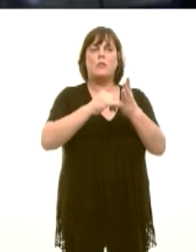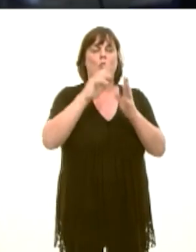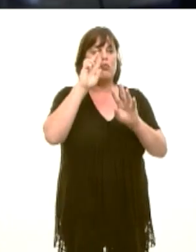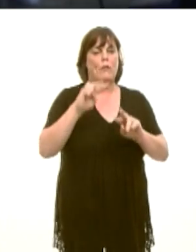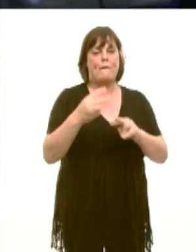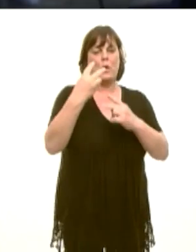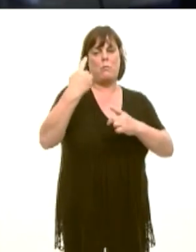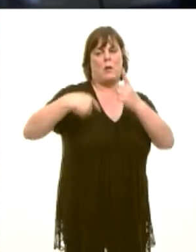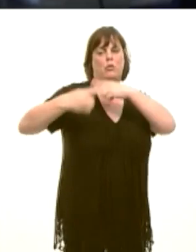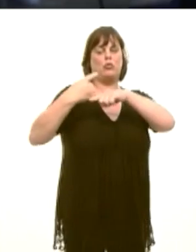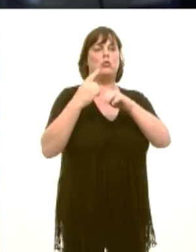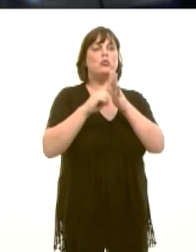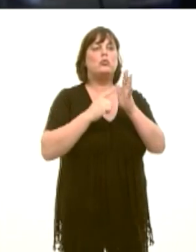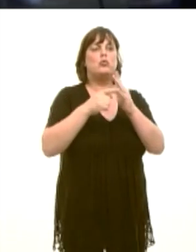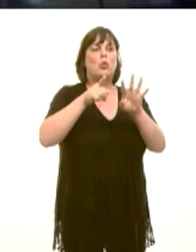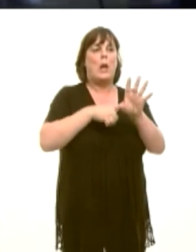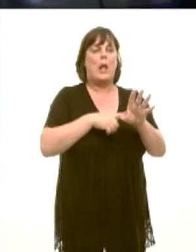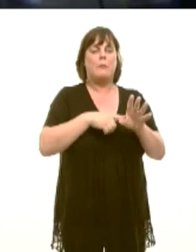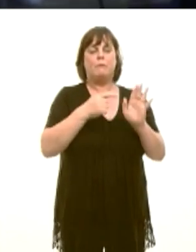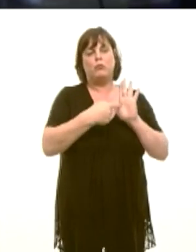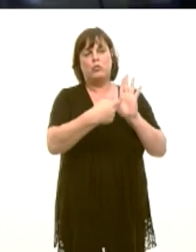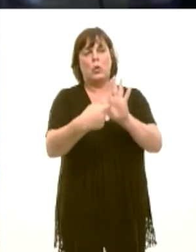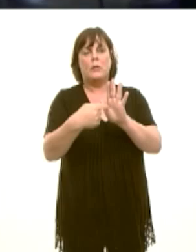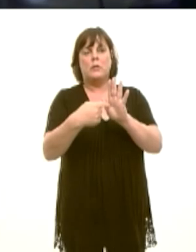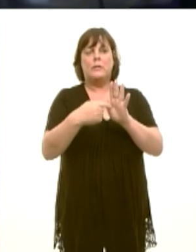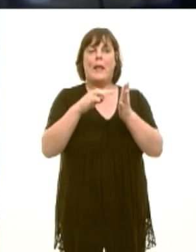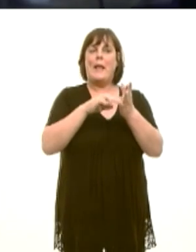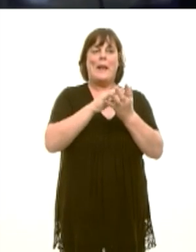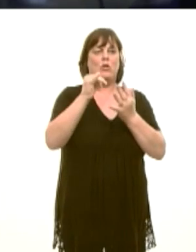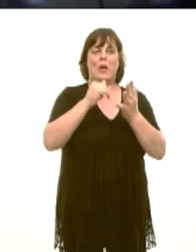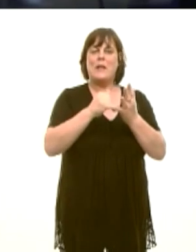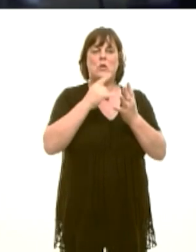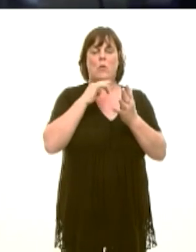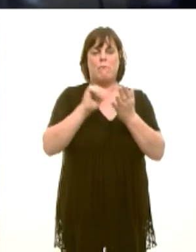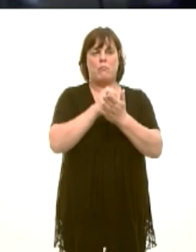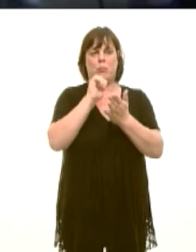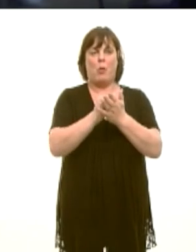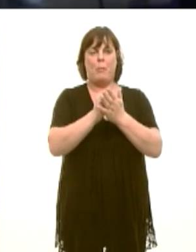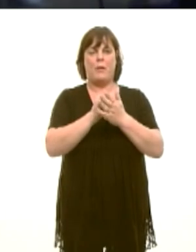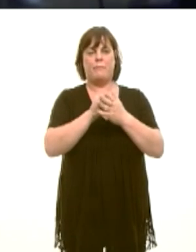an issue that the NHS didnít have the accompanying infrastructure to make this process work,